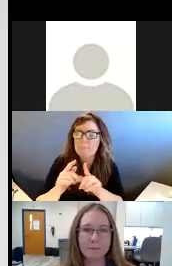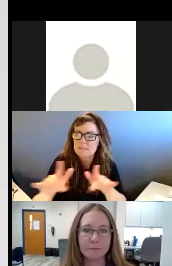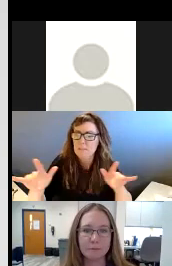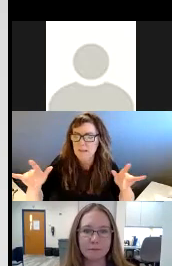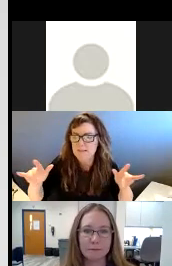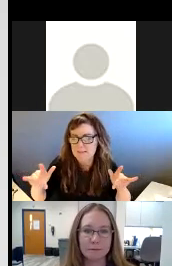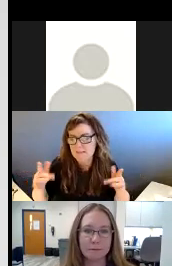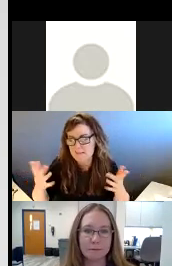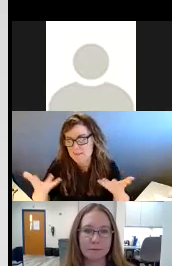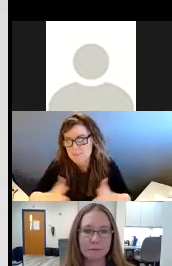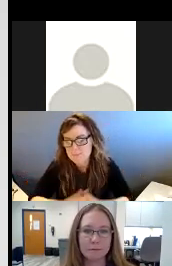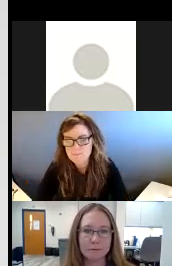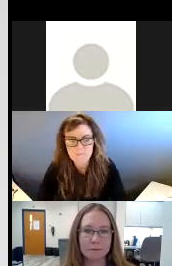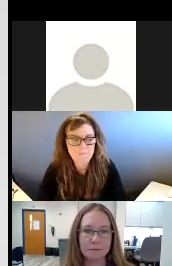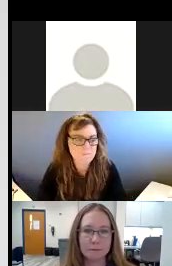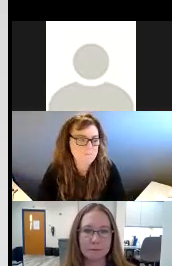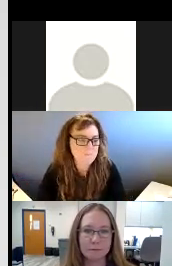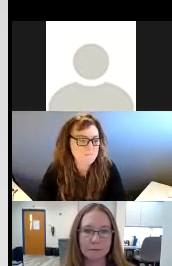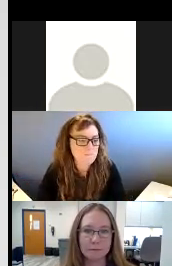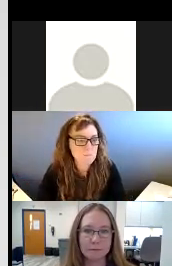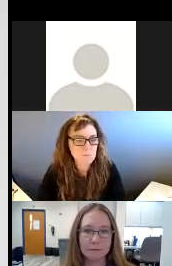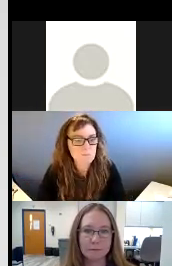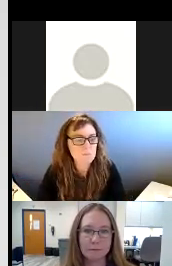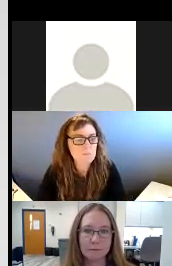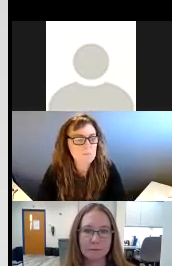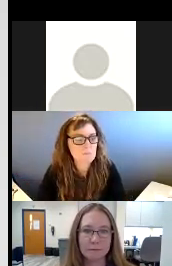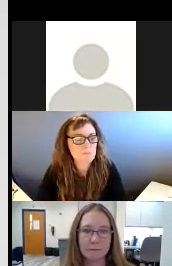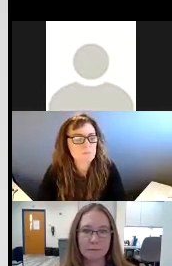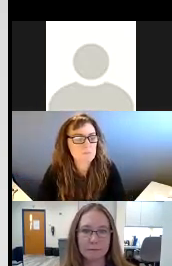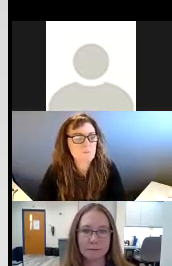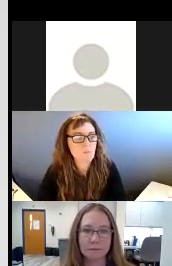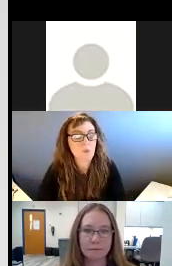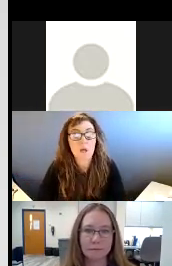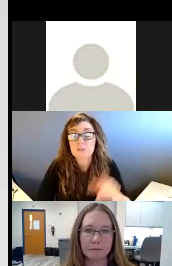AFTER THE BATHROOM WAS ADDRESSED, THEY COULD